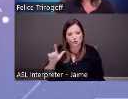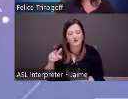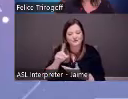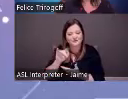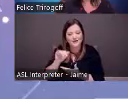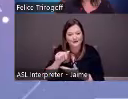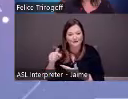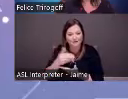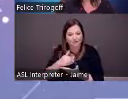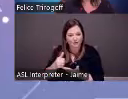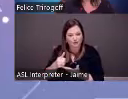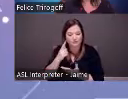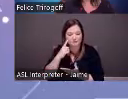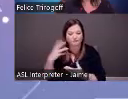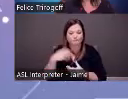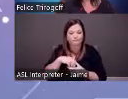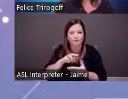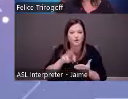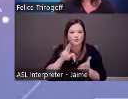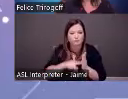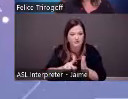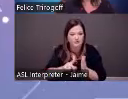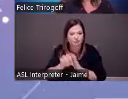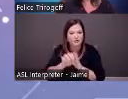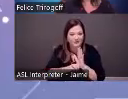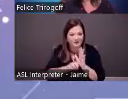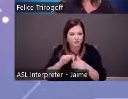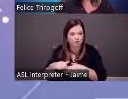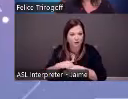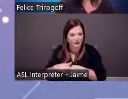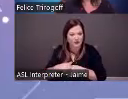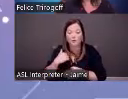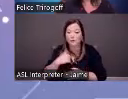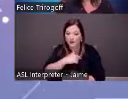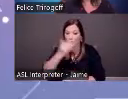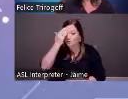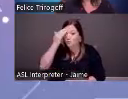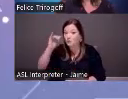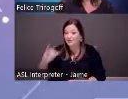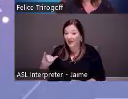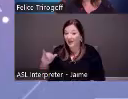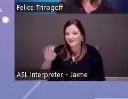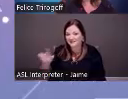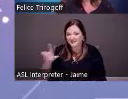ethics training, knowing that that was something that the CIL staff were going to be encountering